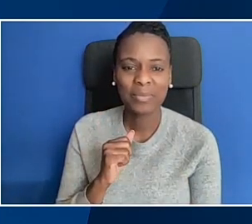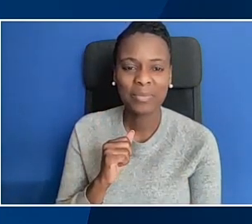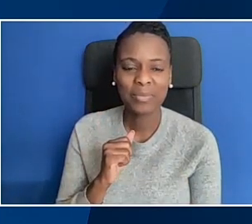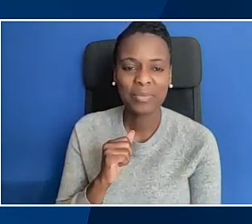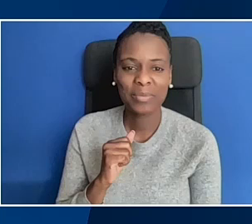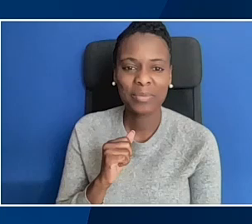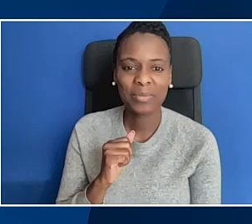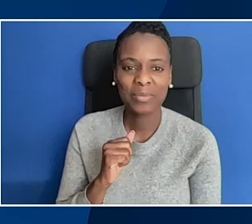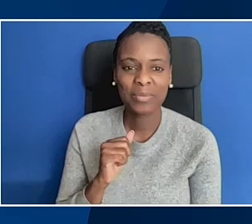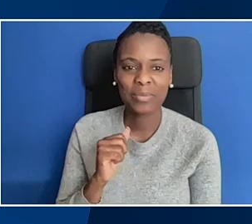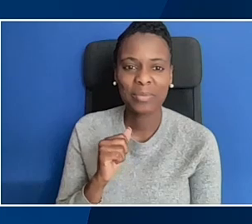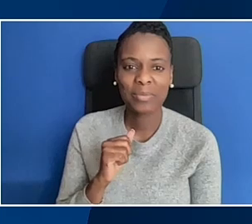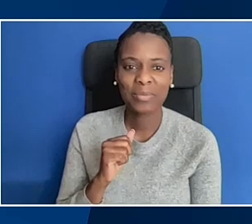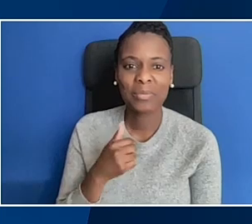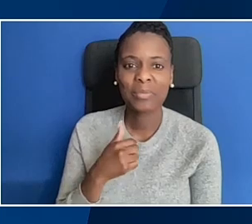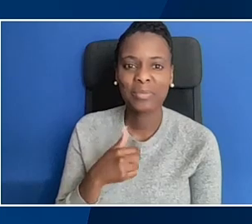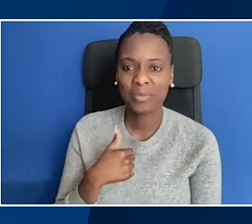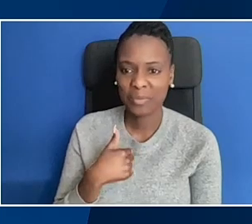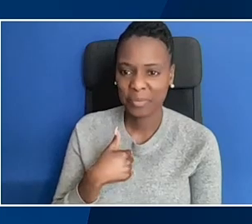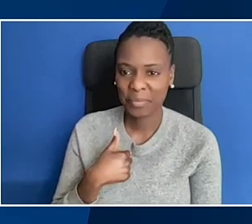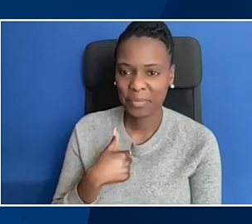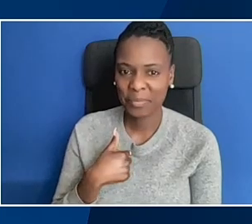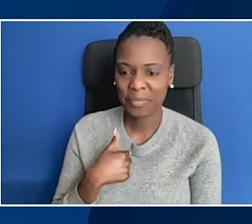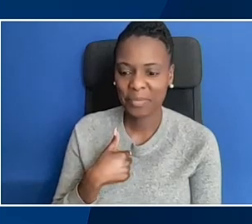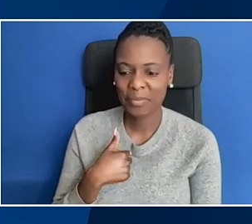Aaron, me Aaron, Gaby, and Hannah.